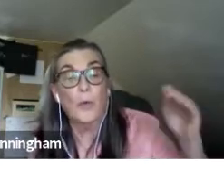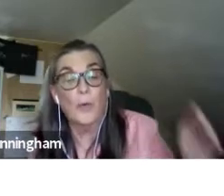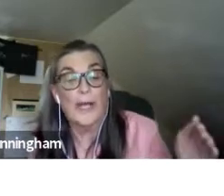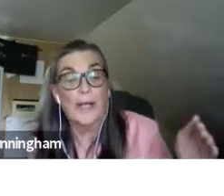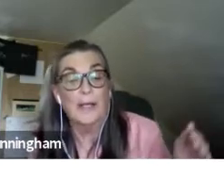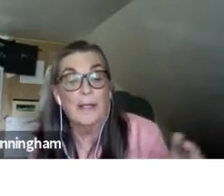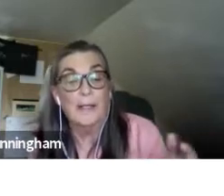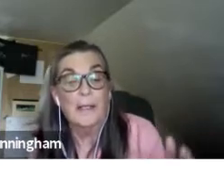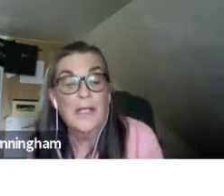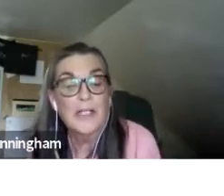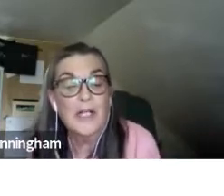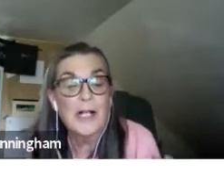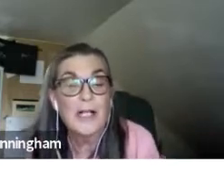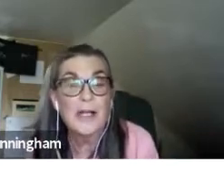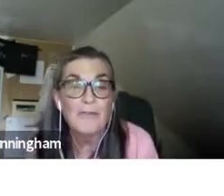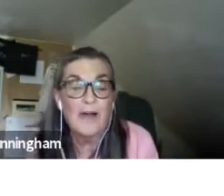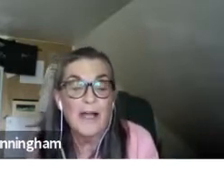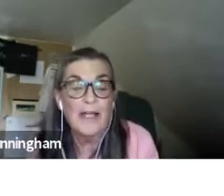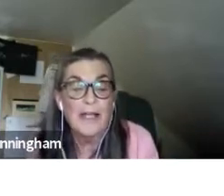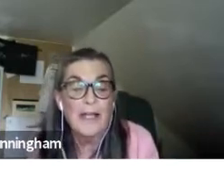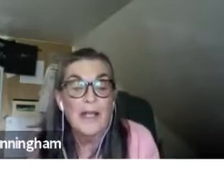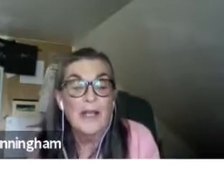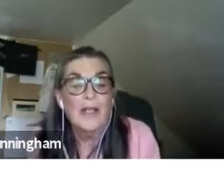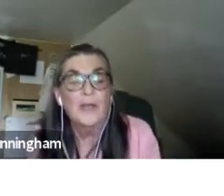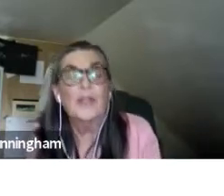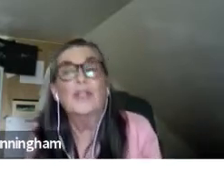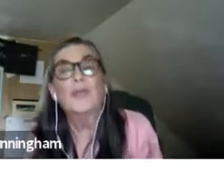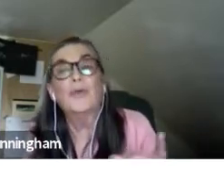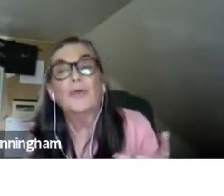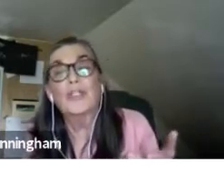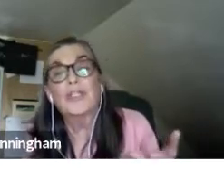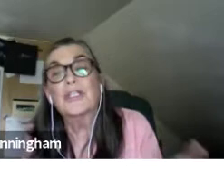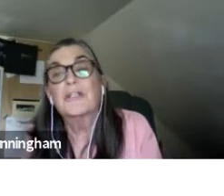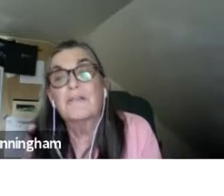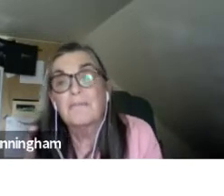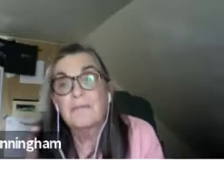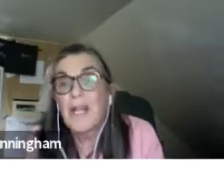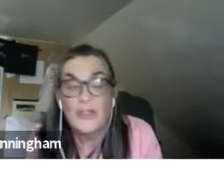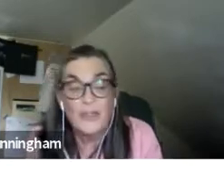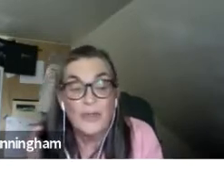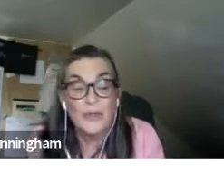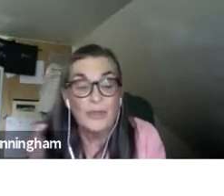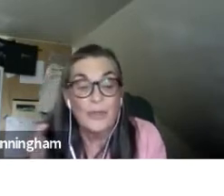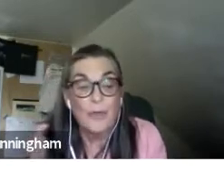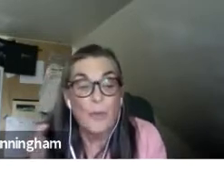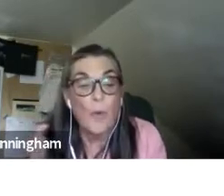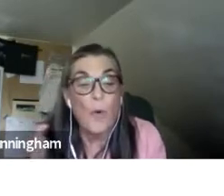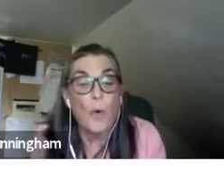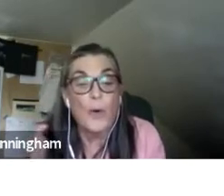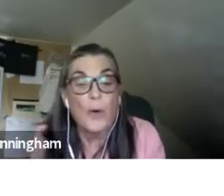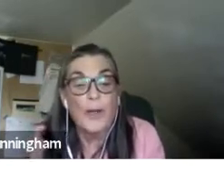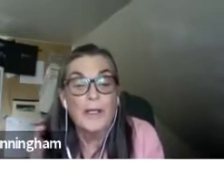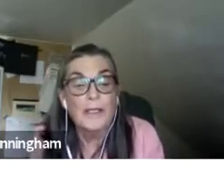. To clarify, you can use textures or different